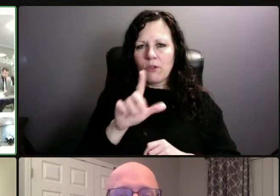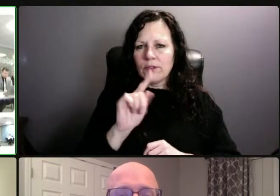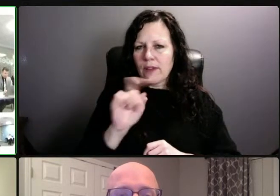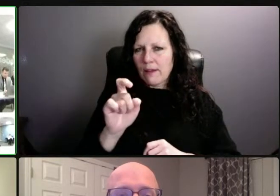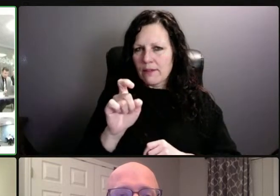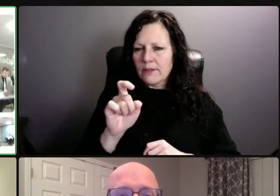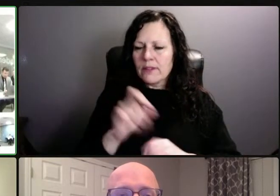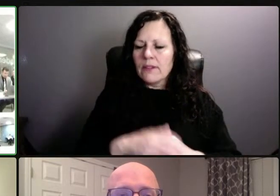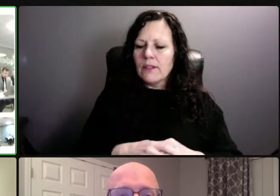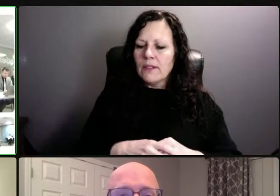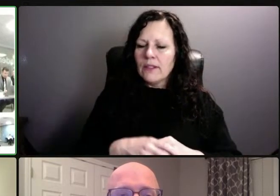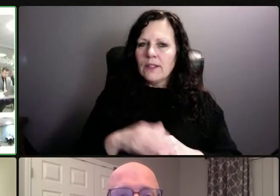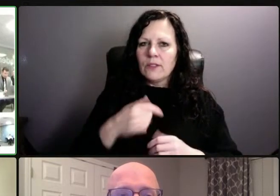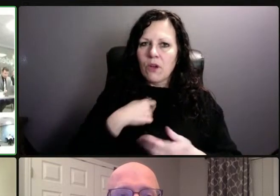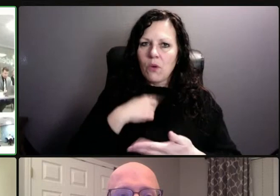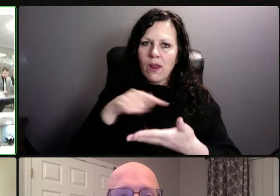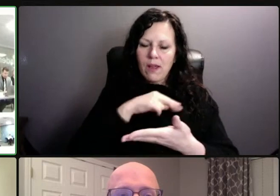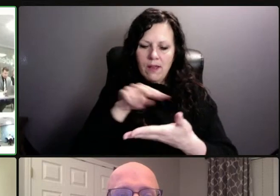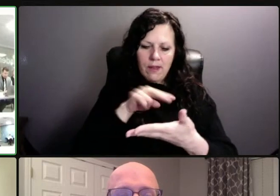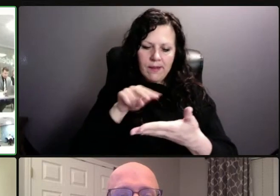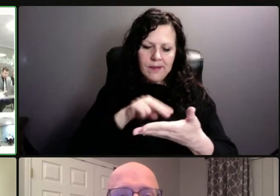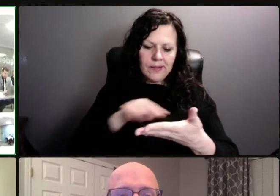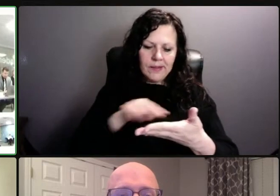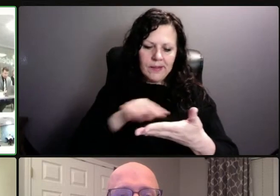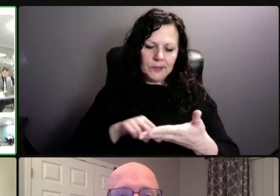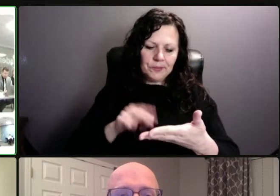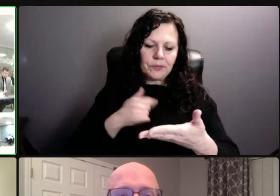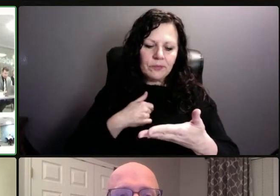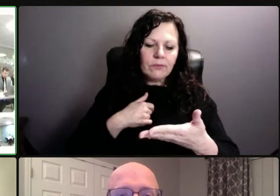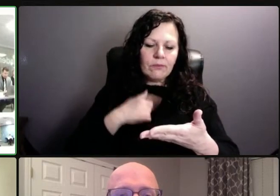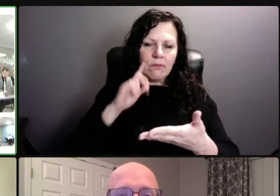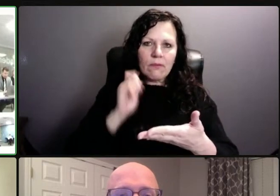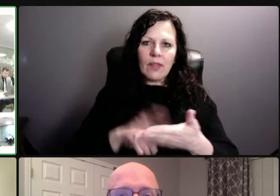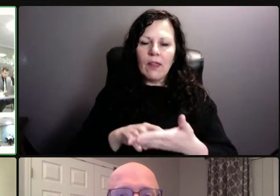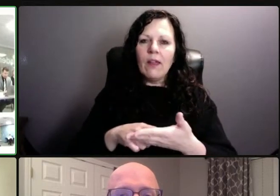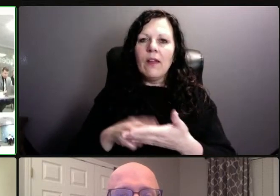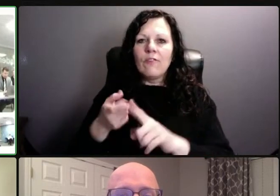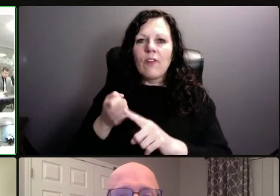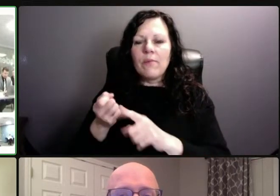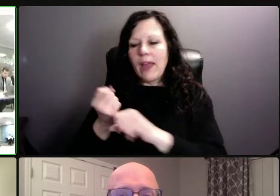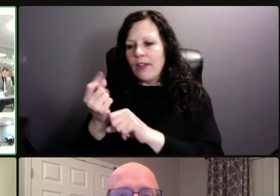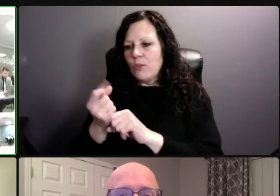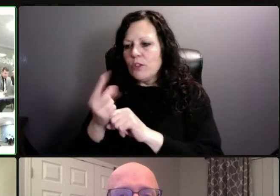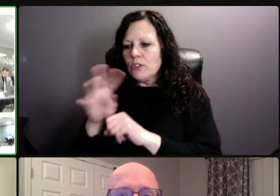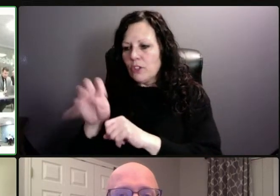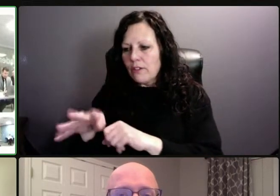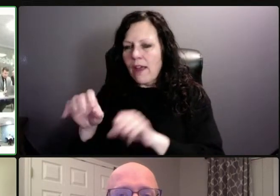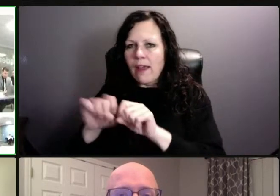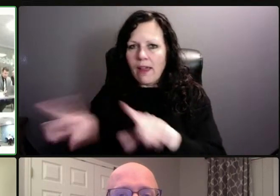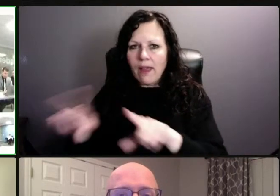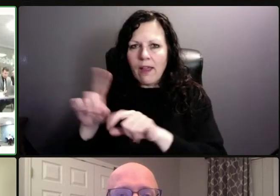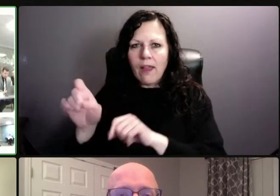IDENTIFYING THE CHALLENGES WITH